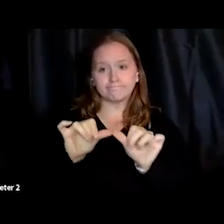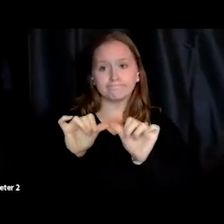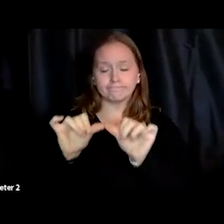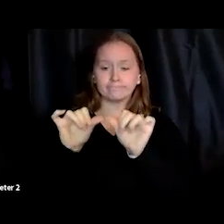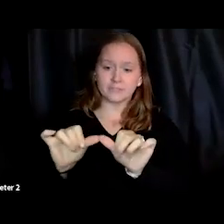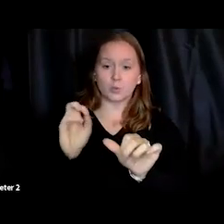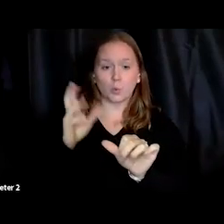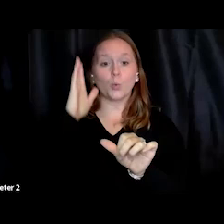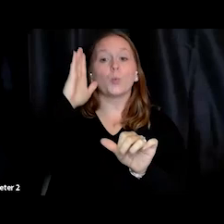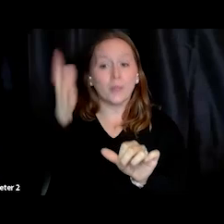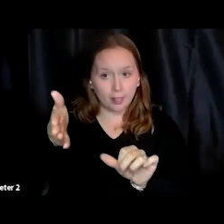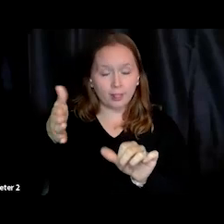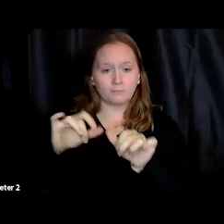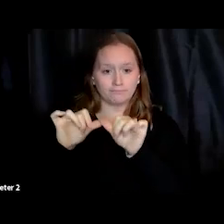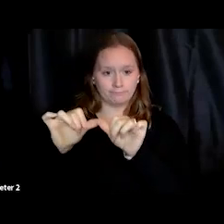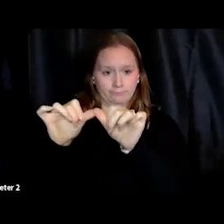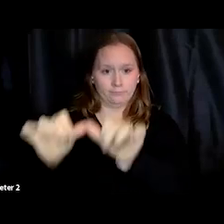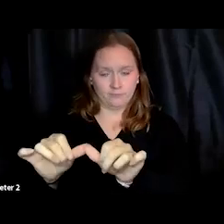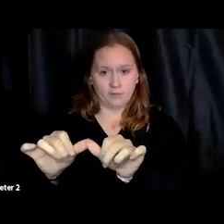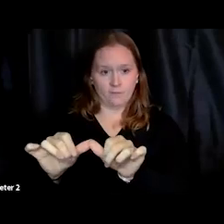for not less than 12 months.